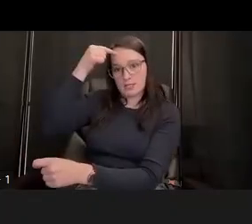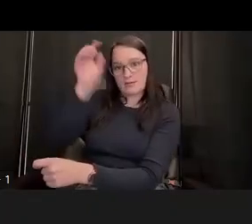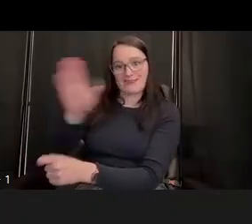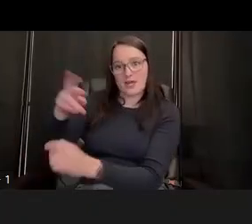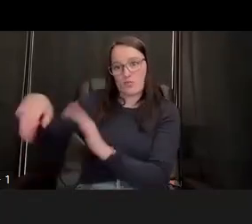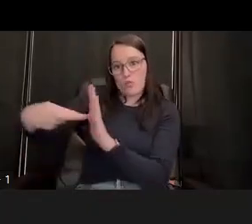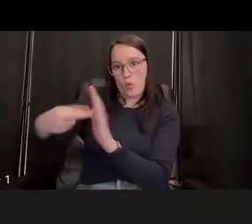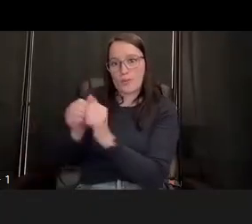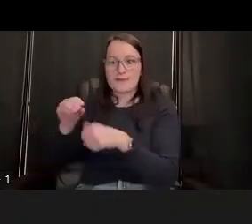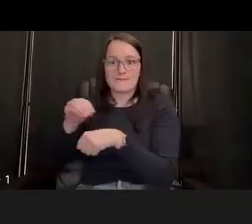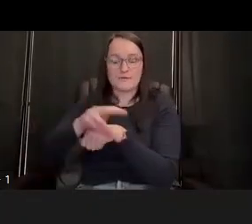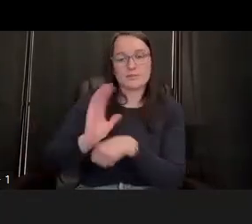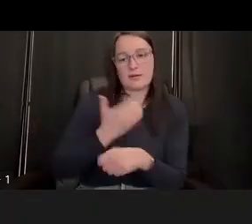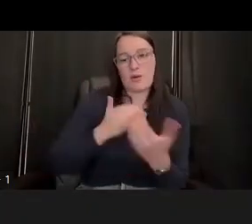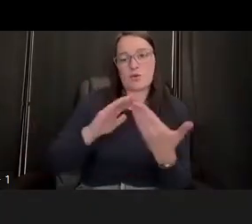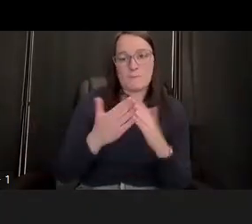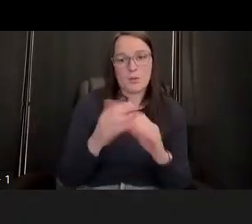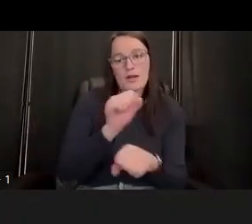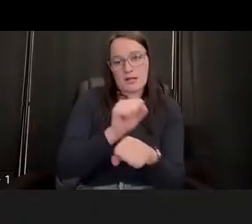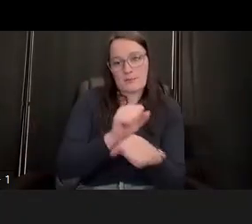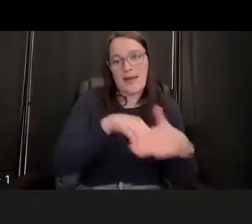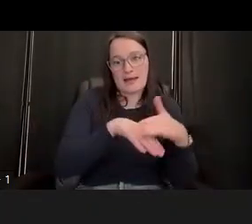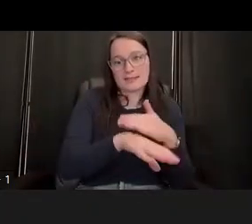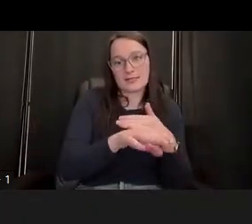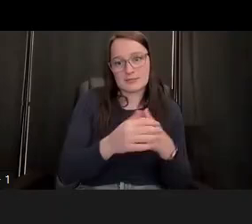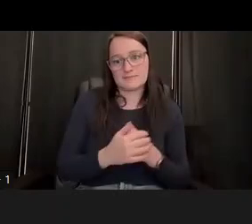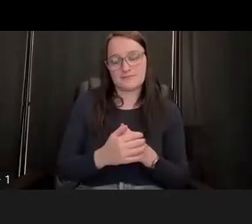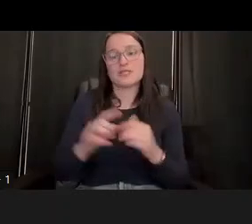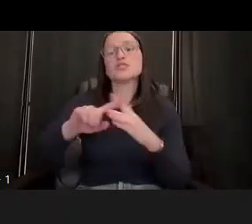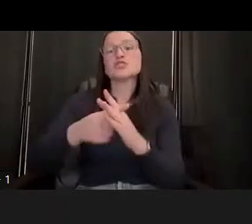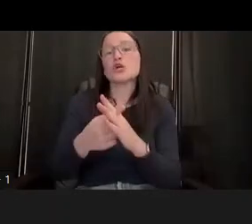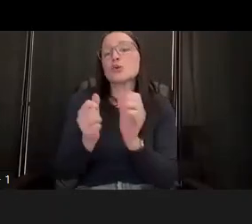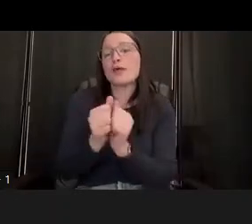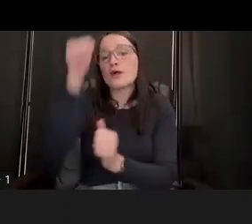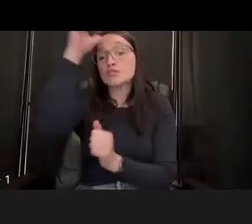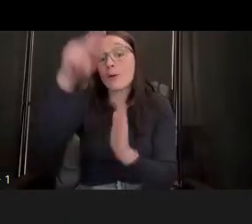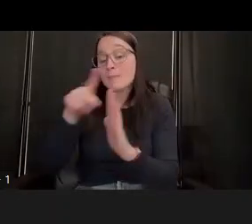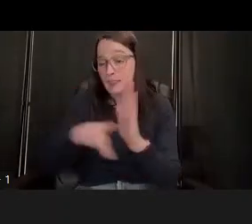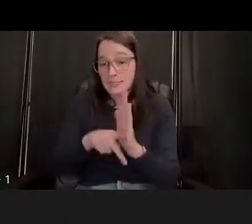that within community. It started with a working age adult policy as well as a governor's executive